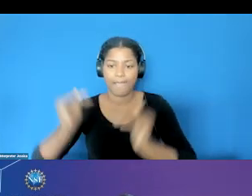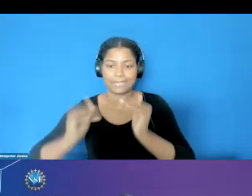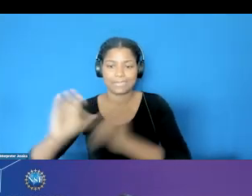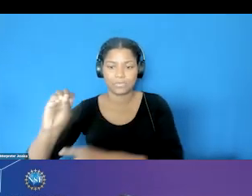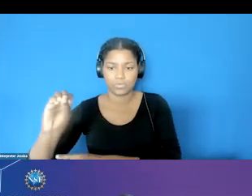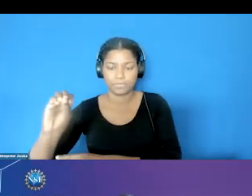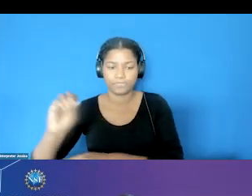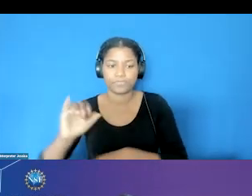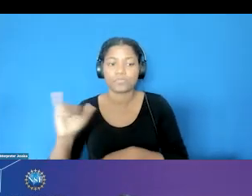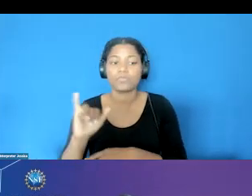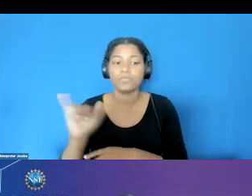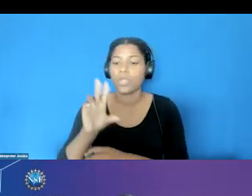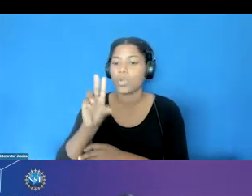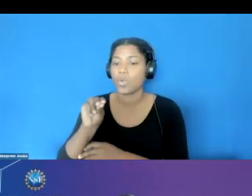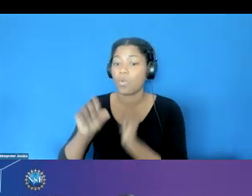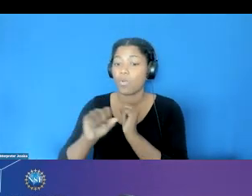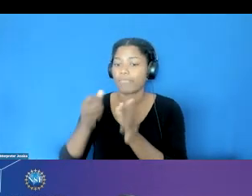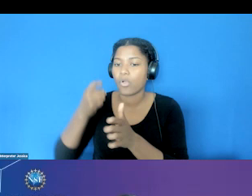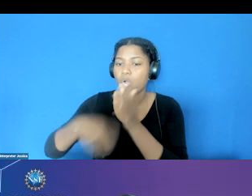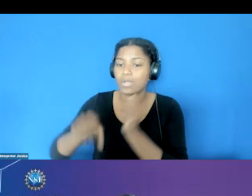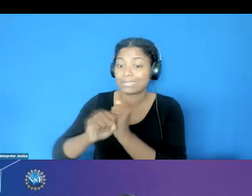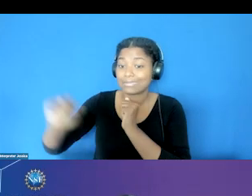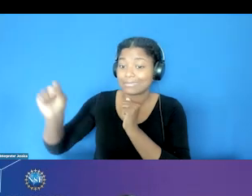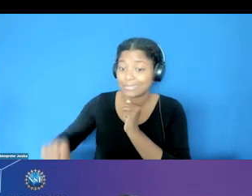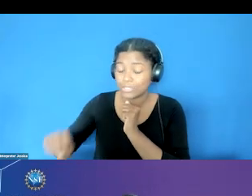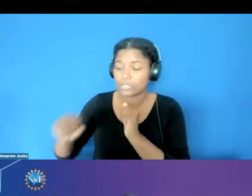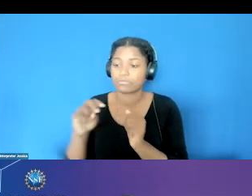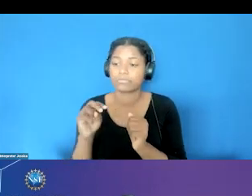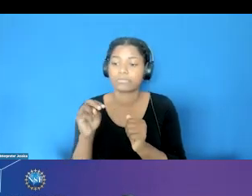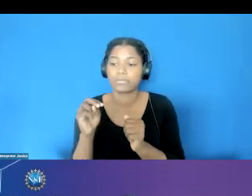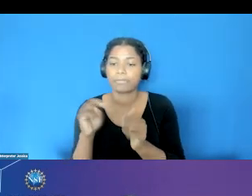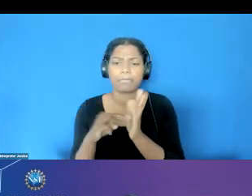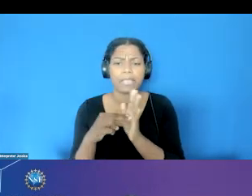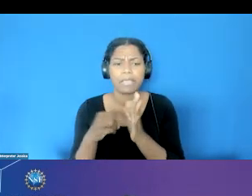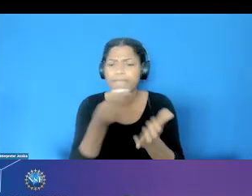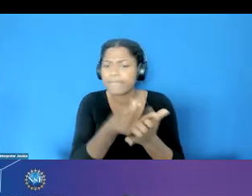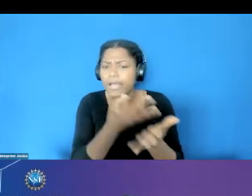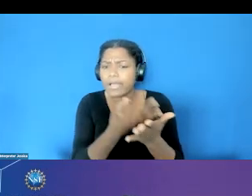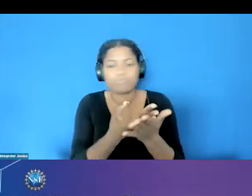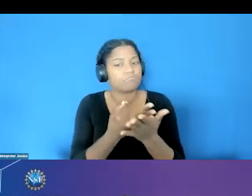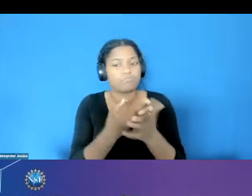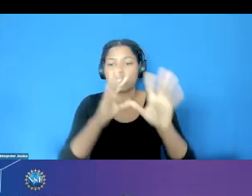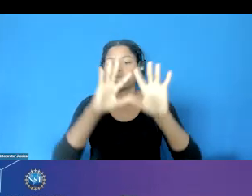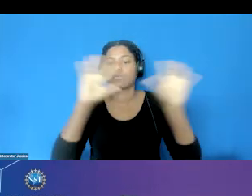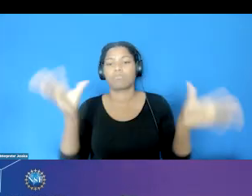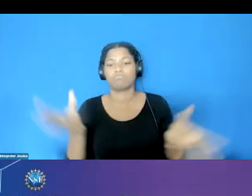And I will also mention that no-cost extensions are not about funds but about scope. So I'll repeat that again.